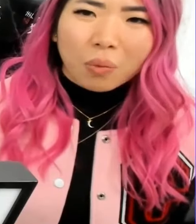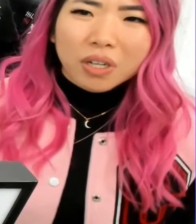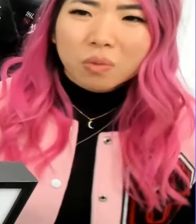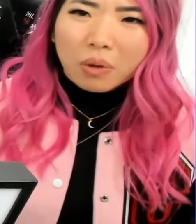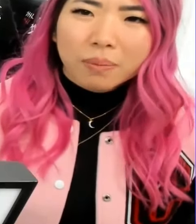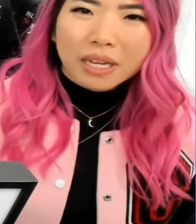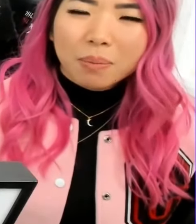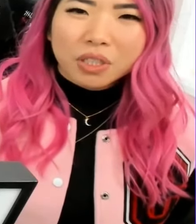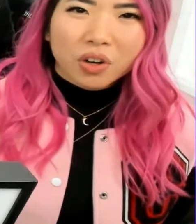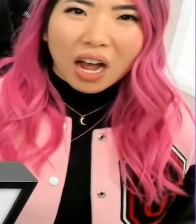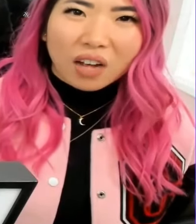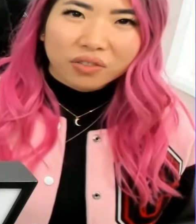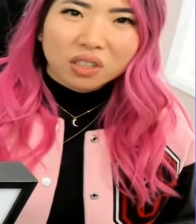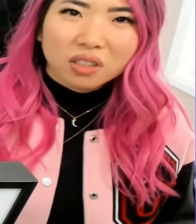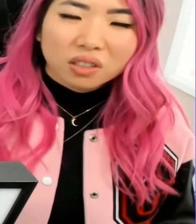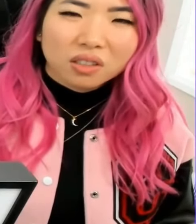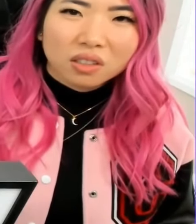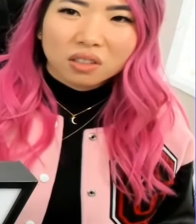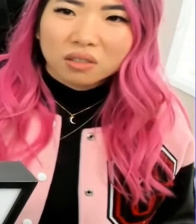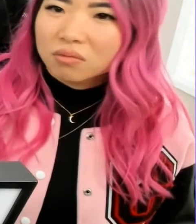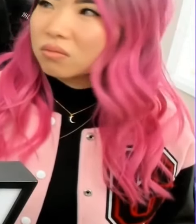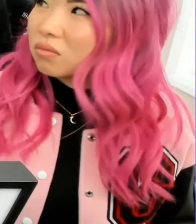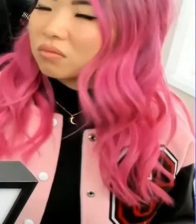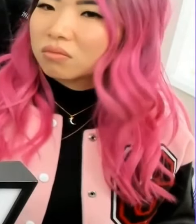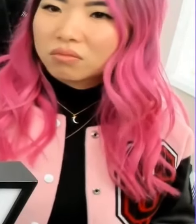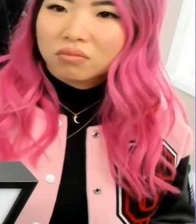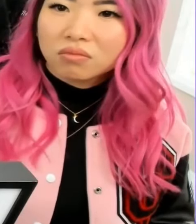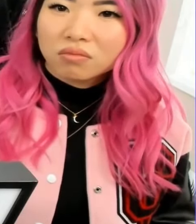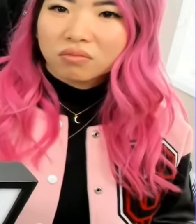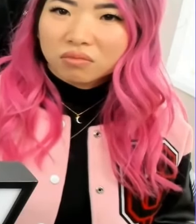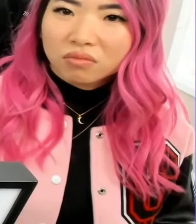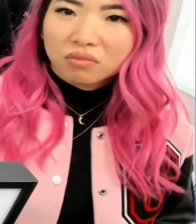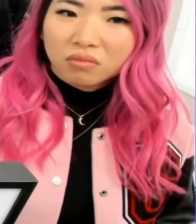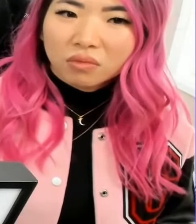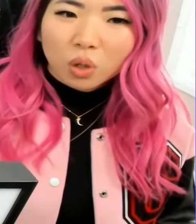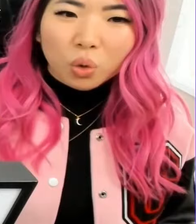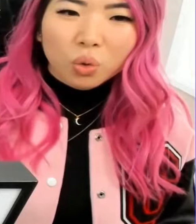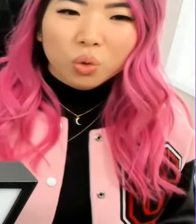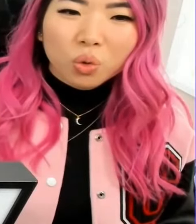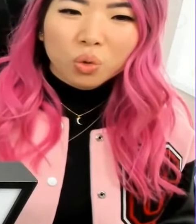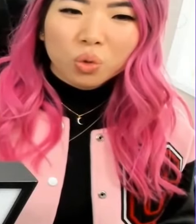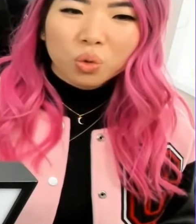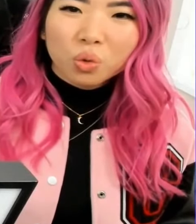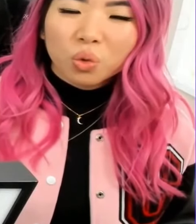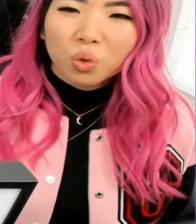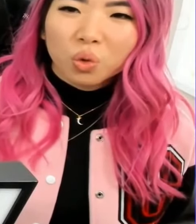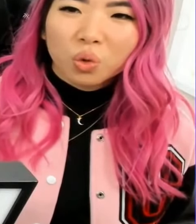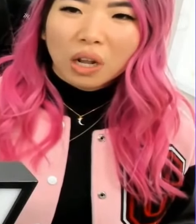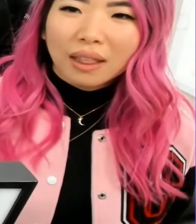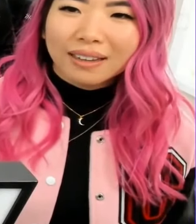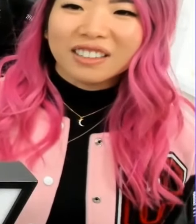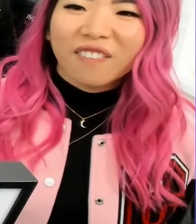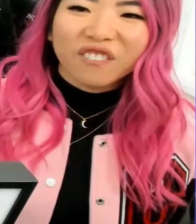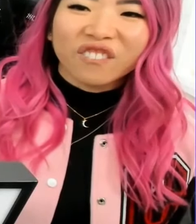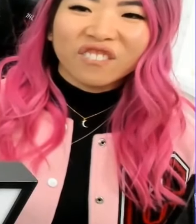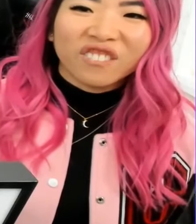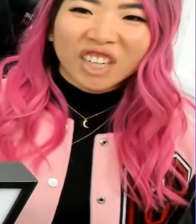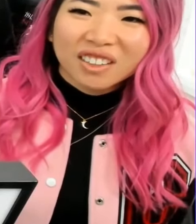THAT WOULD BE SO COOL. I WONDER WHAT WE WOULD BE ABLE TO CRAFT? MAYBE WE WILL BE ABLE TO